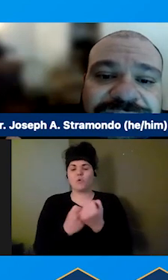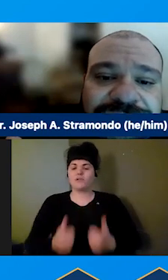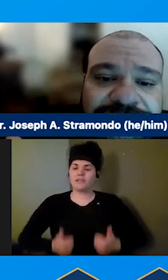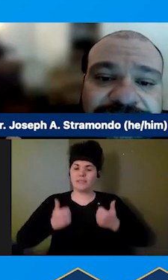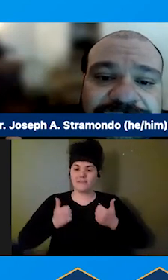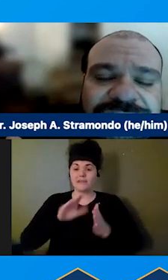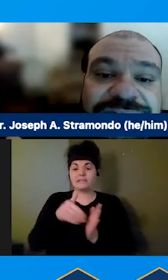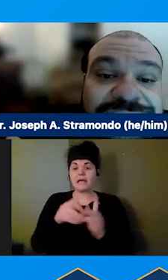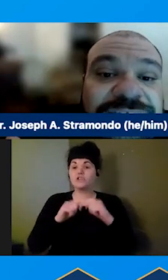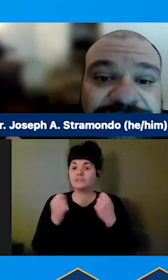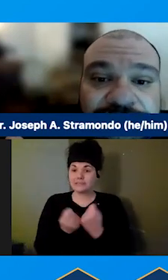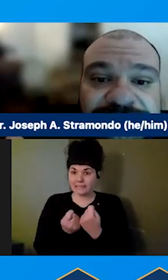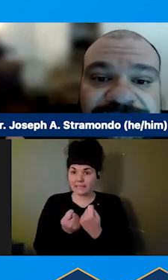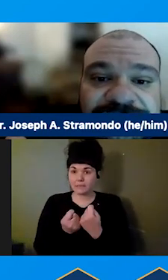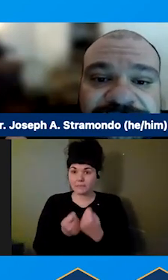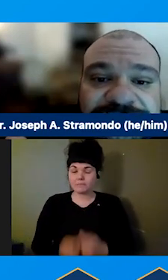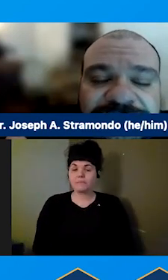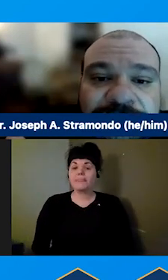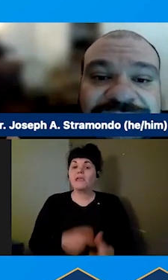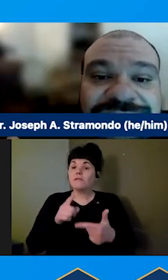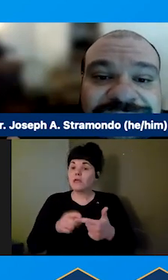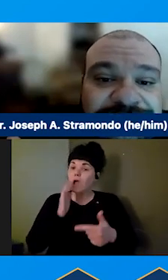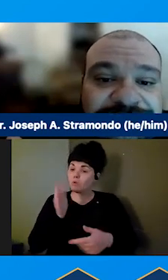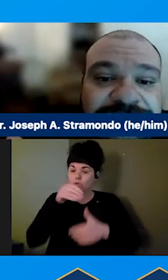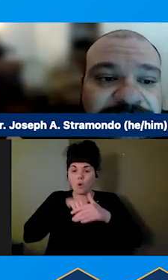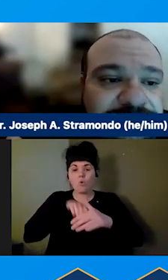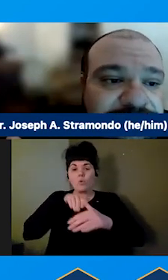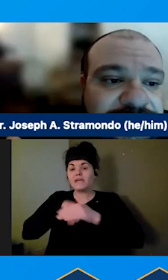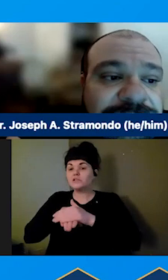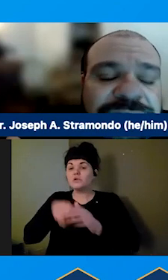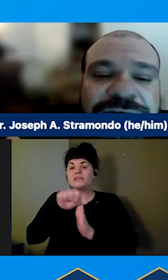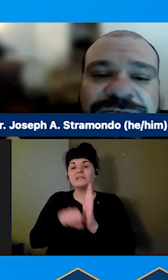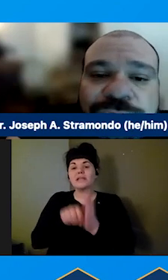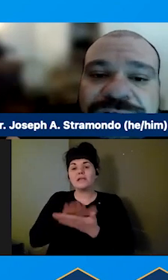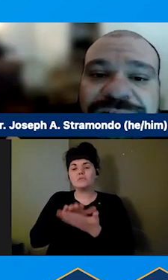team and went into the state schools in west Texas to monitor